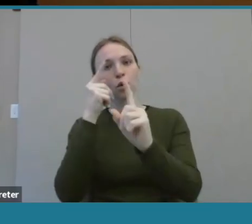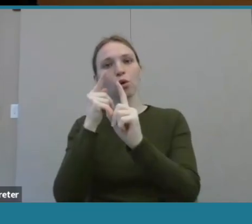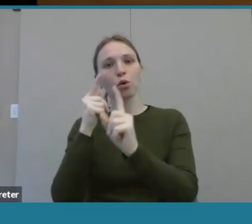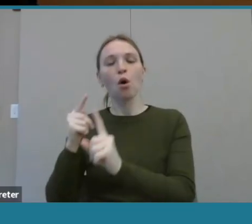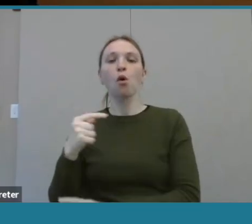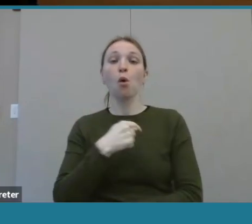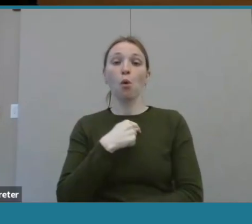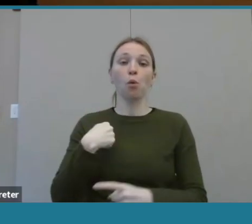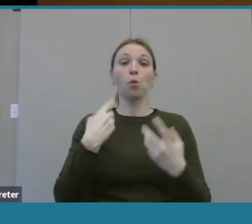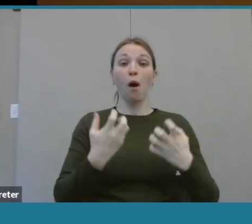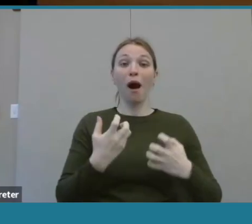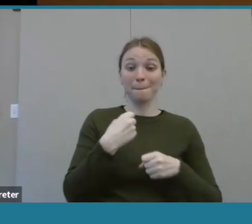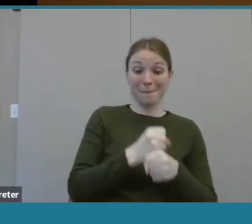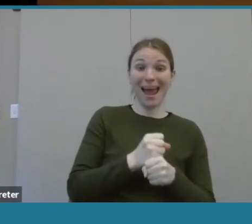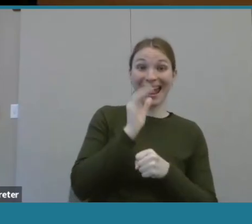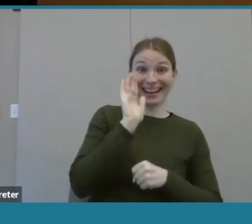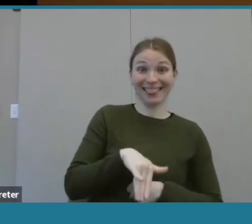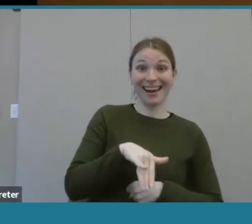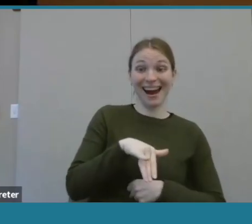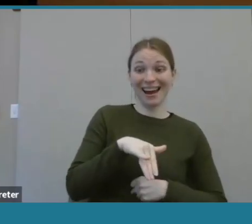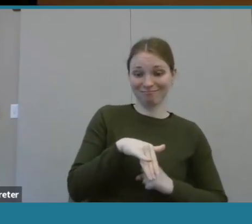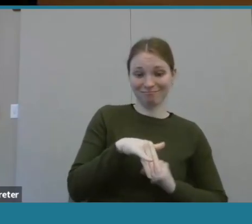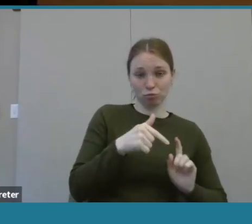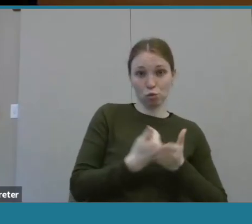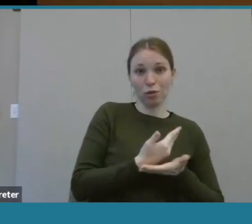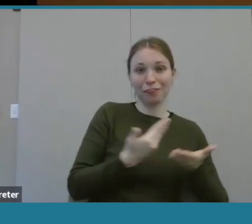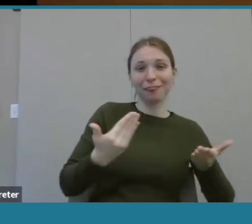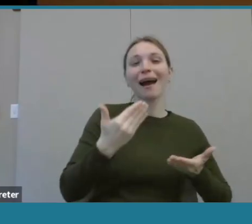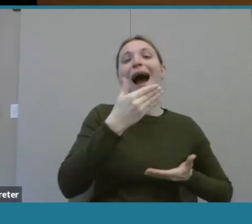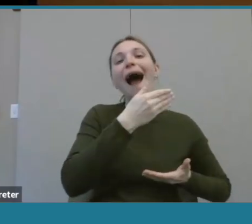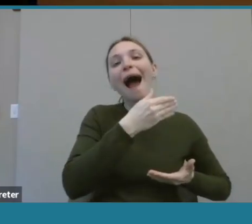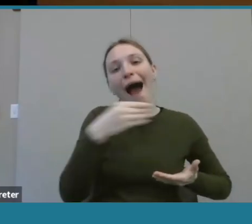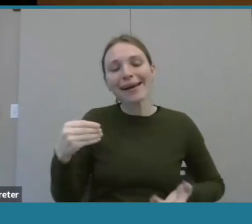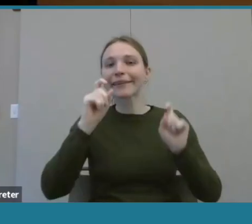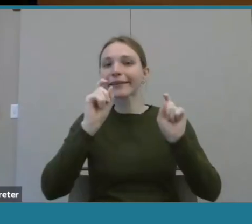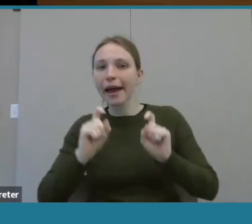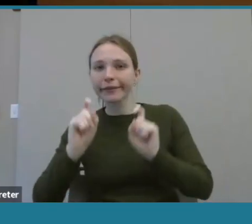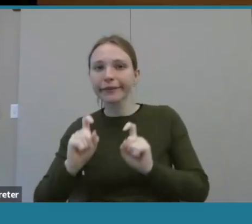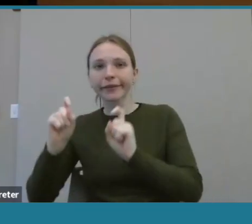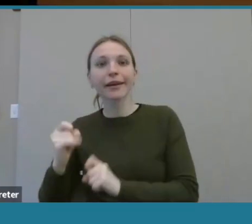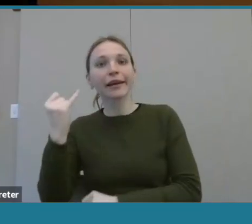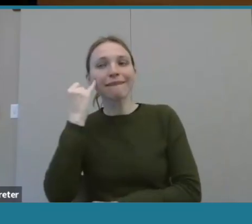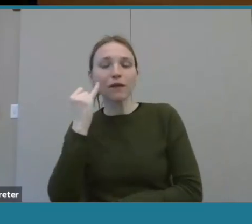to test whether that co-creation process could be validly applied to